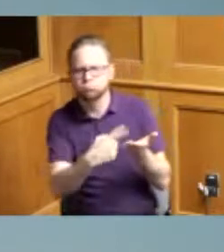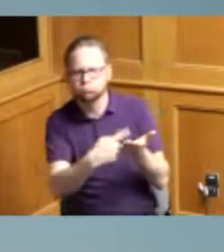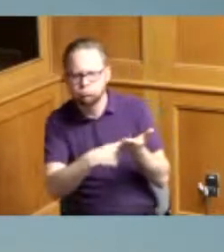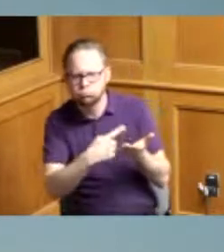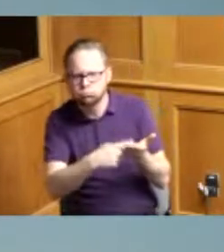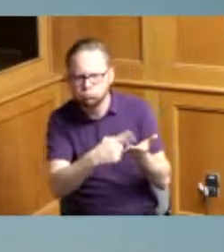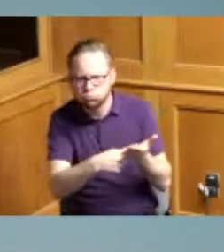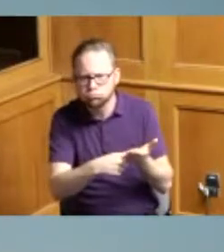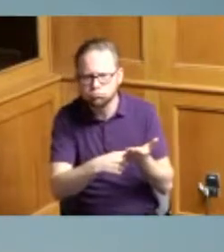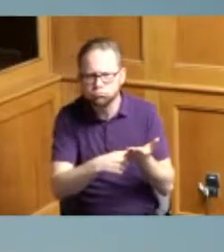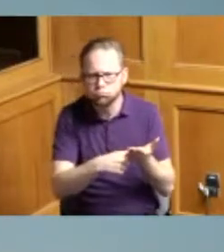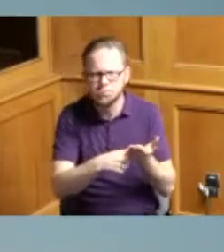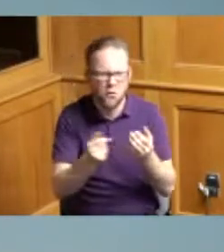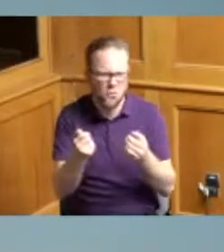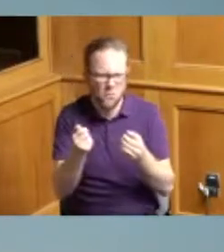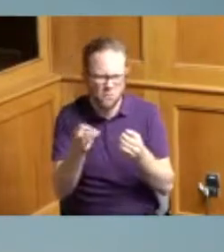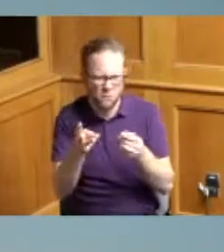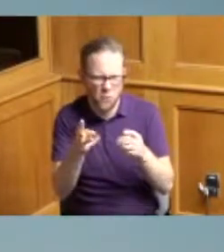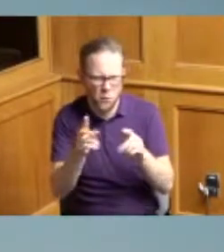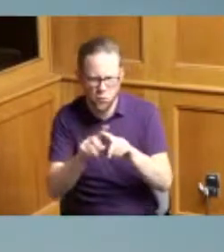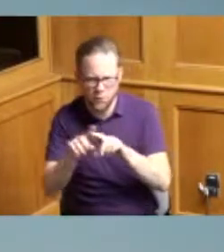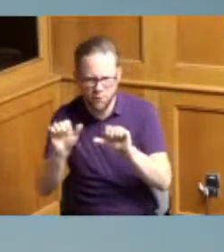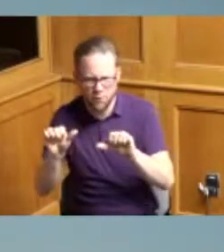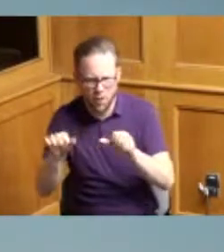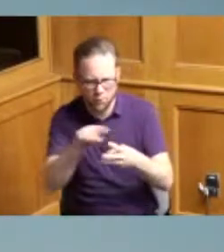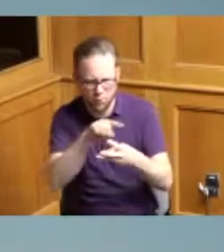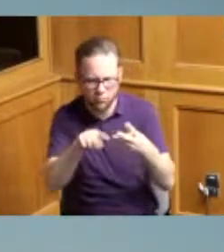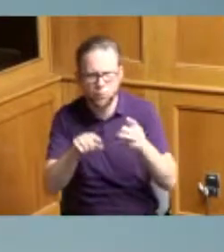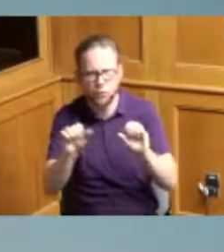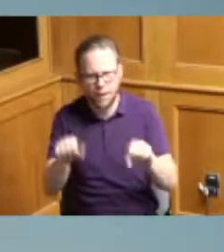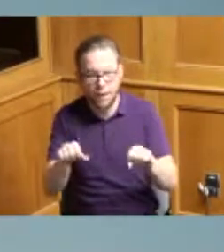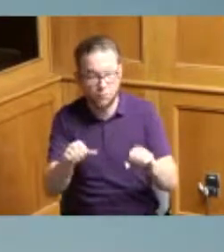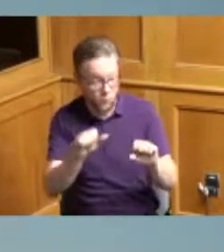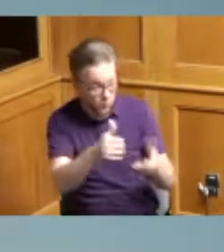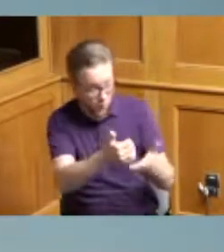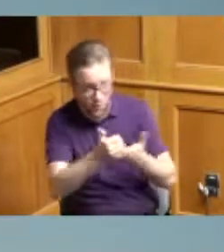so I think we have a couple of different plans in that regard if they can assist us fantastic if not